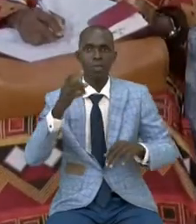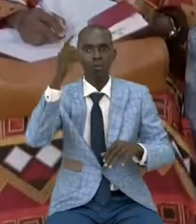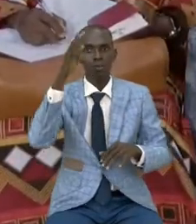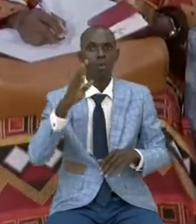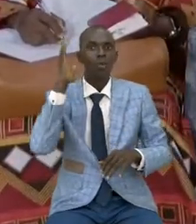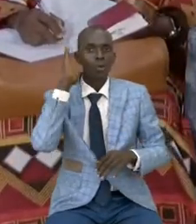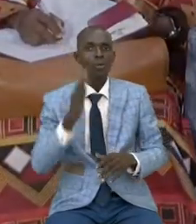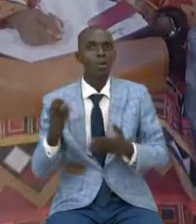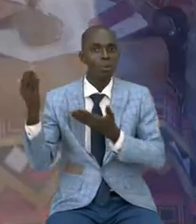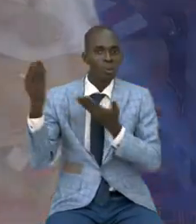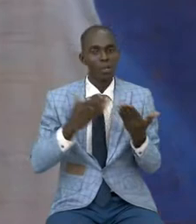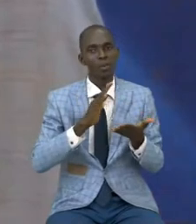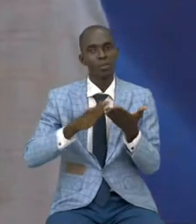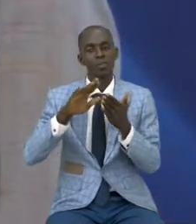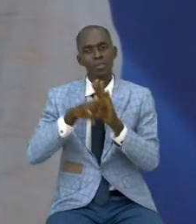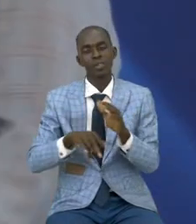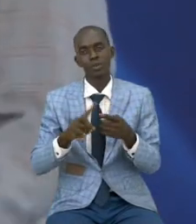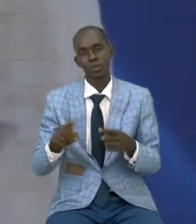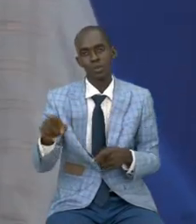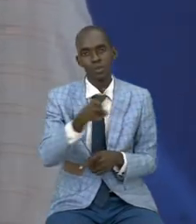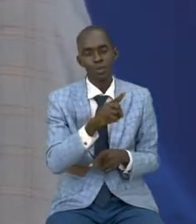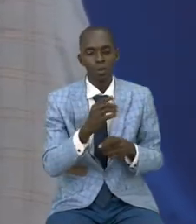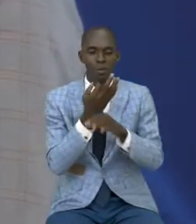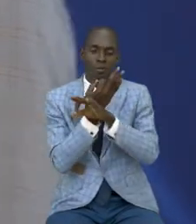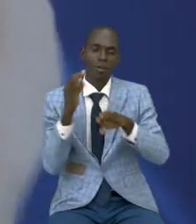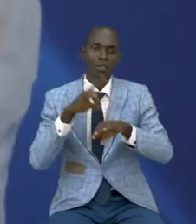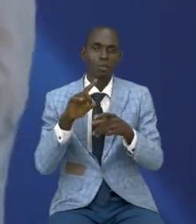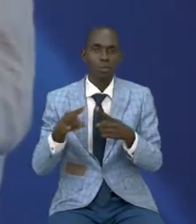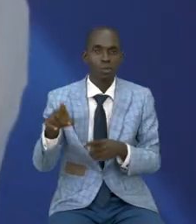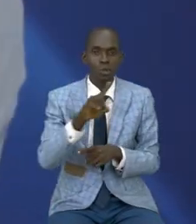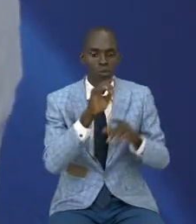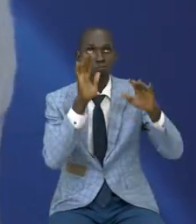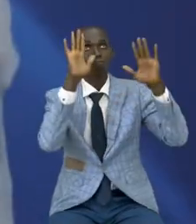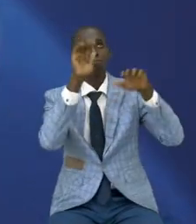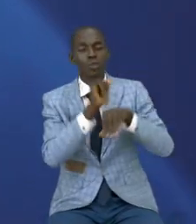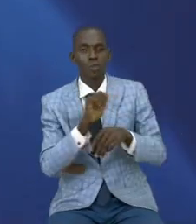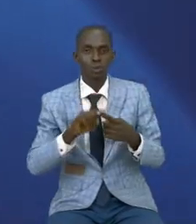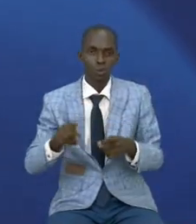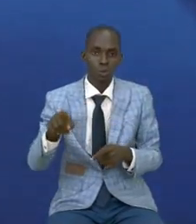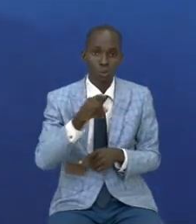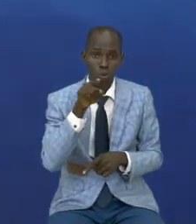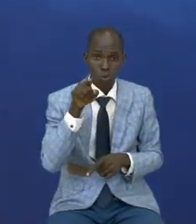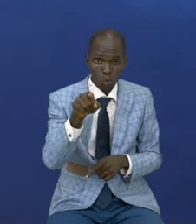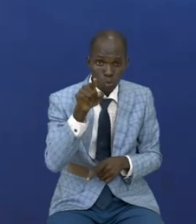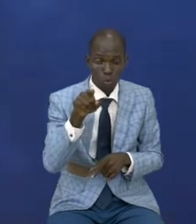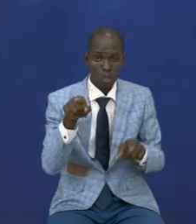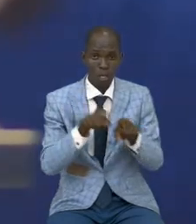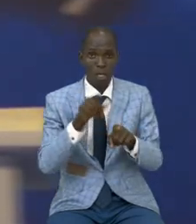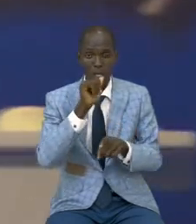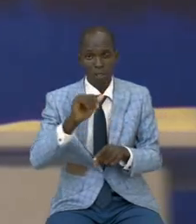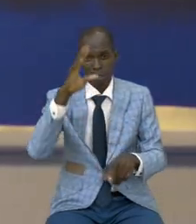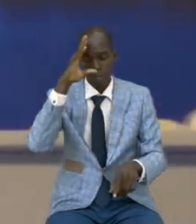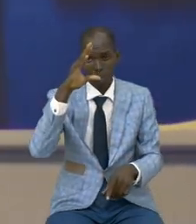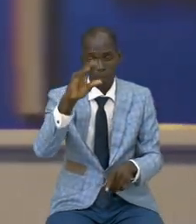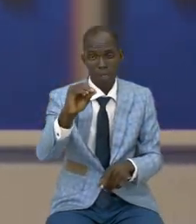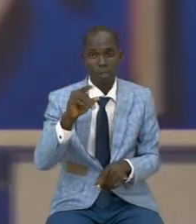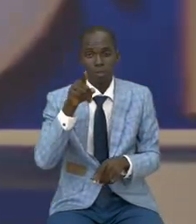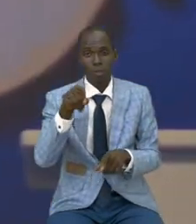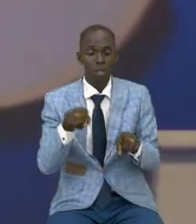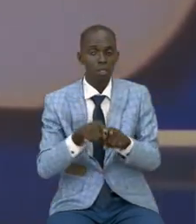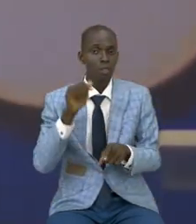forgiveness to you and freedom to you a miracle to you you as a man you as a woman you as a boy you